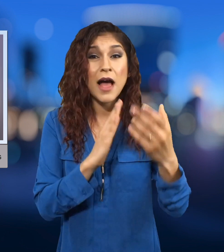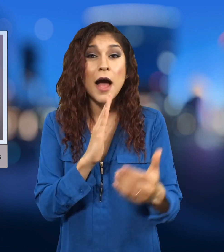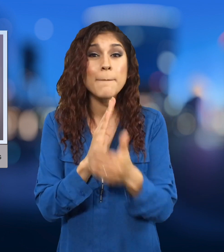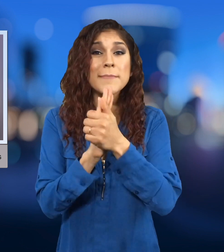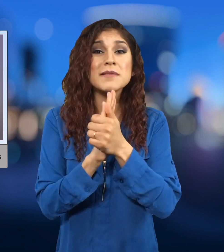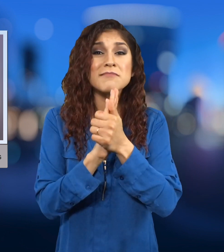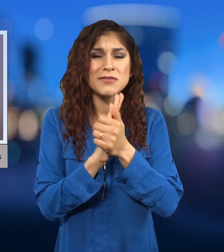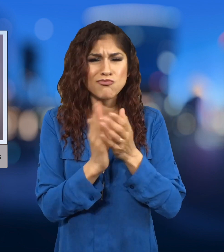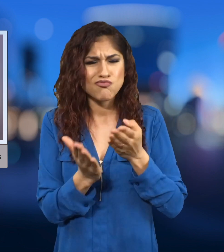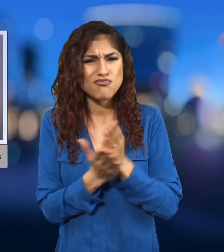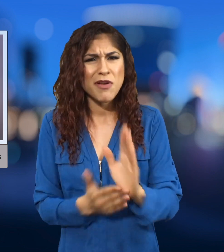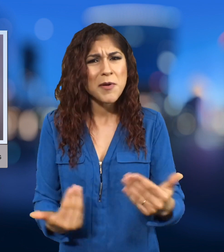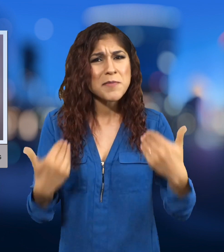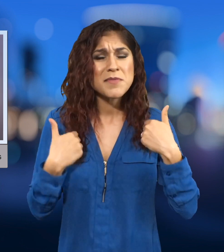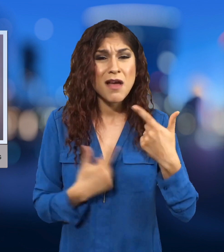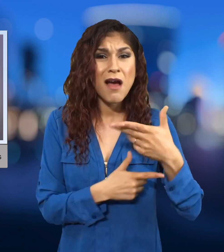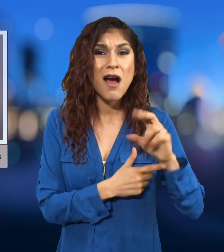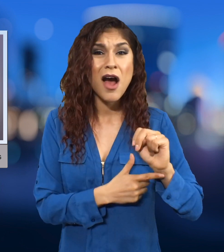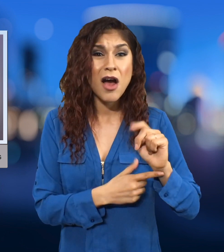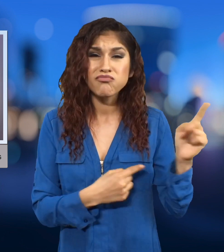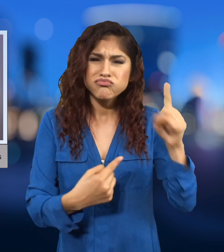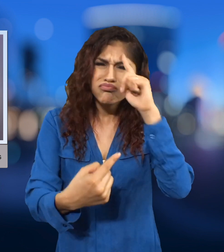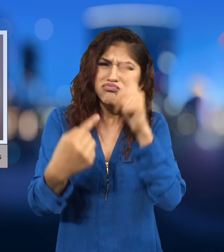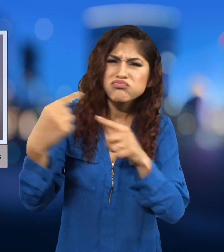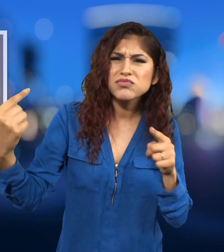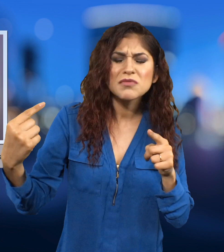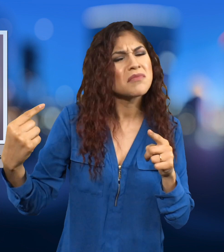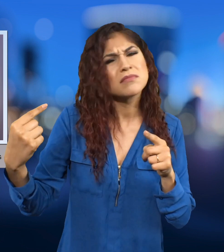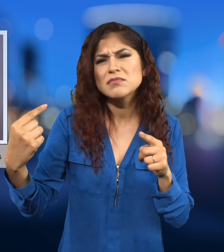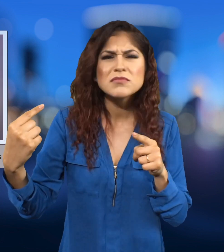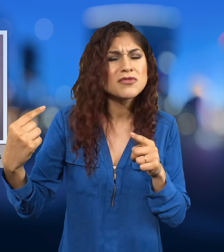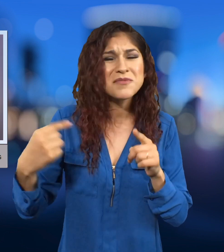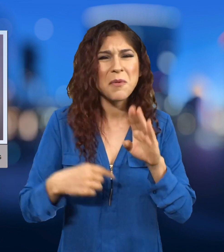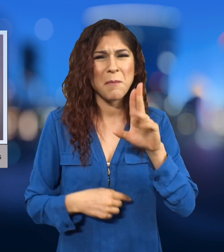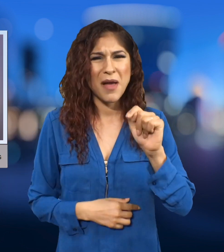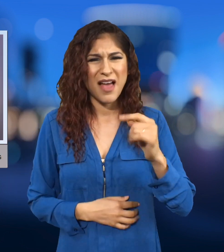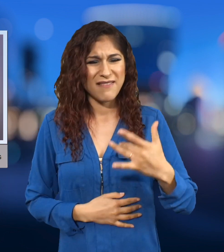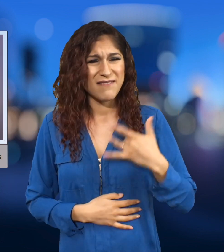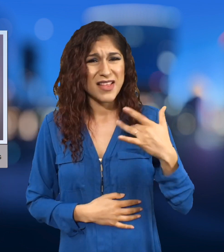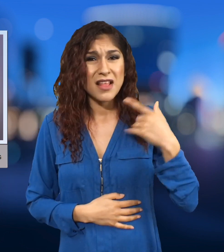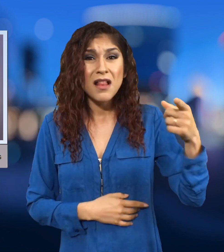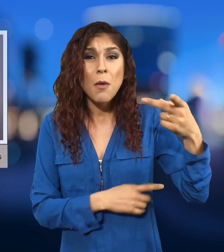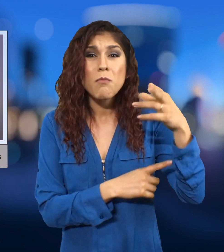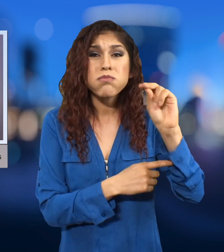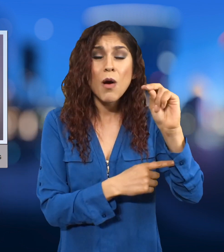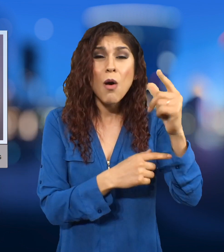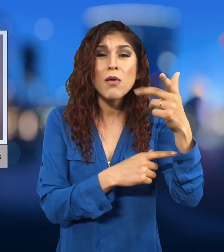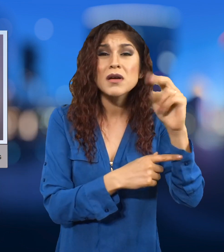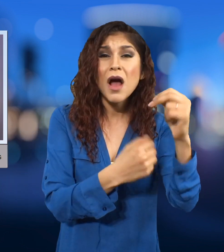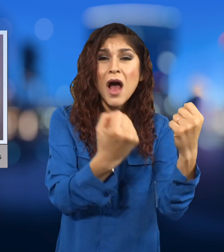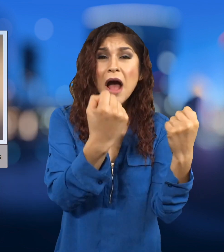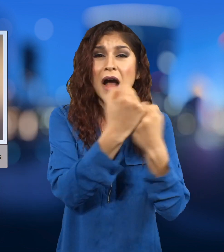Meyer says she's not opposed to the Second Amendment but thinks pro-gun activists and